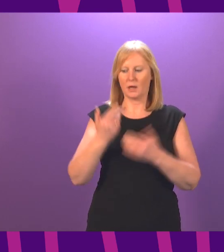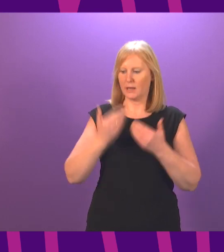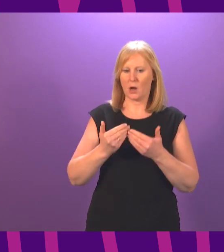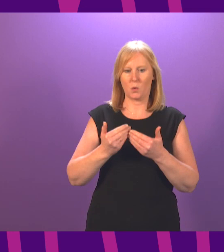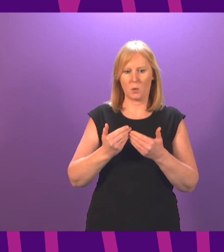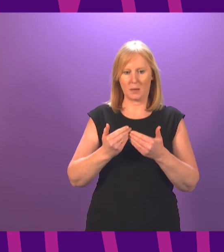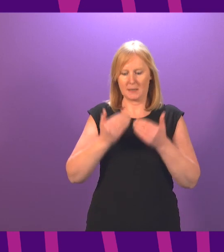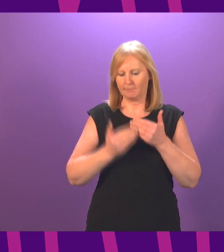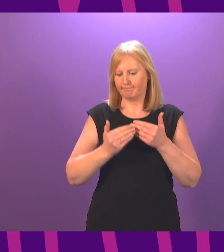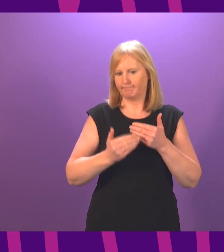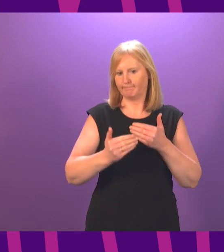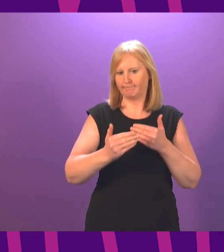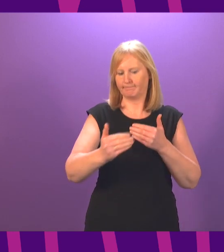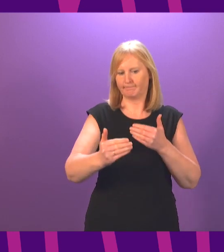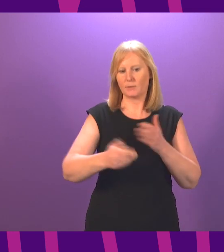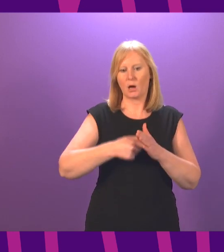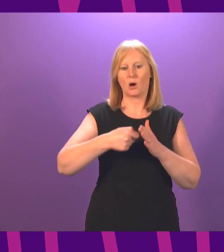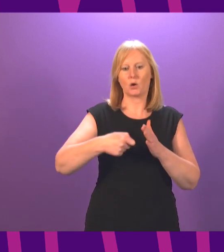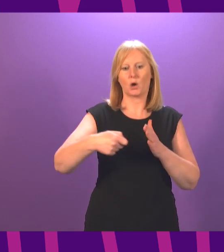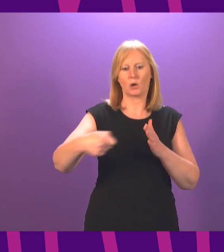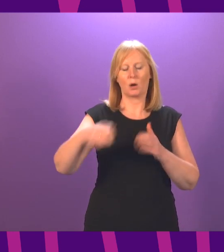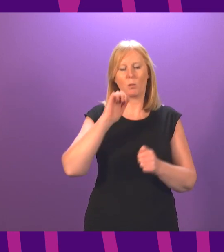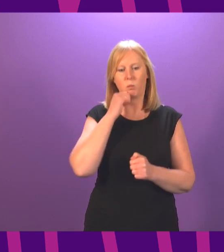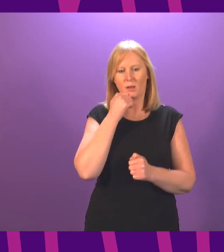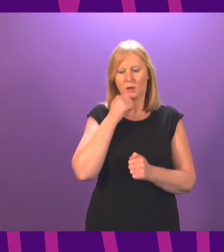months and—in all likelihood—years more of a saga that should have ended this year.